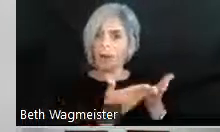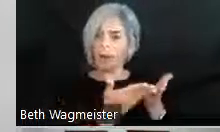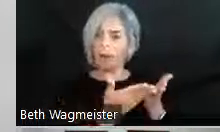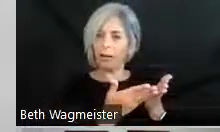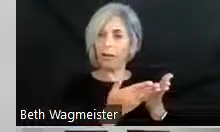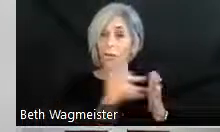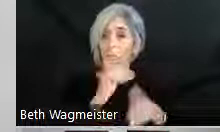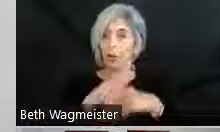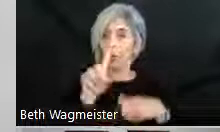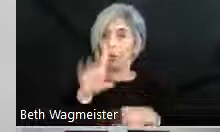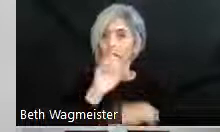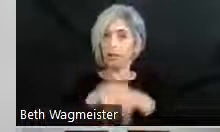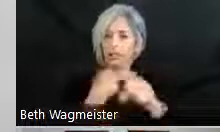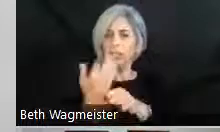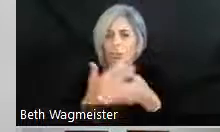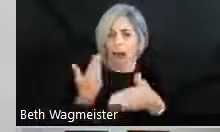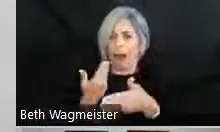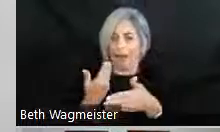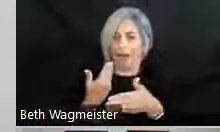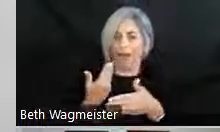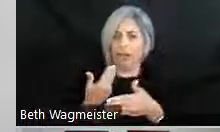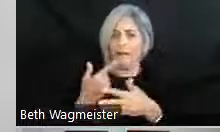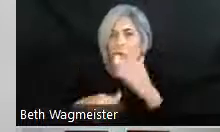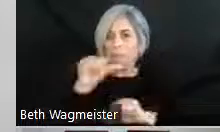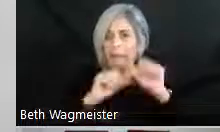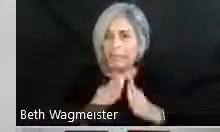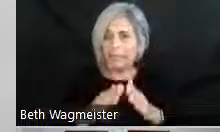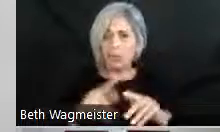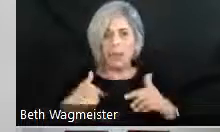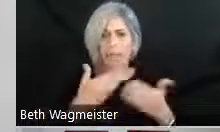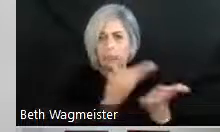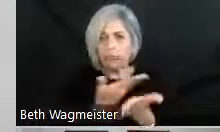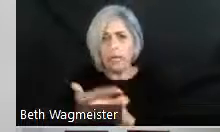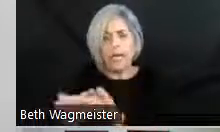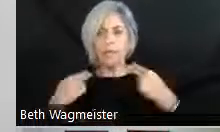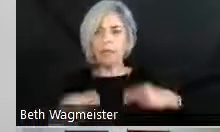a Belgian scientist. They said we've got all this data of the human body. This book had